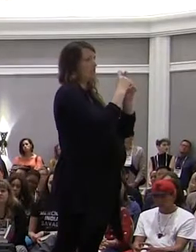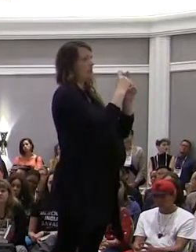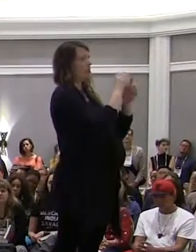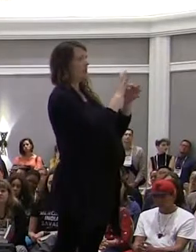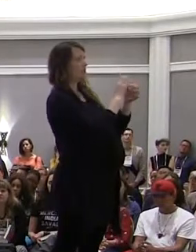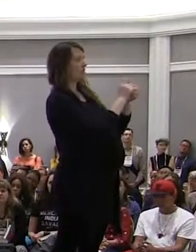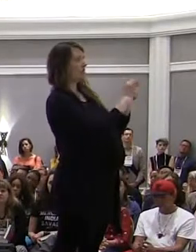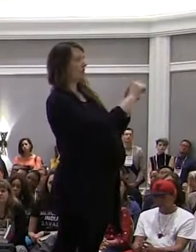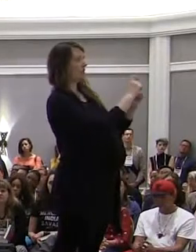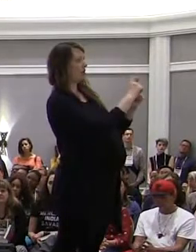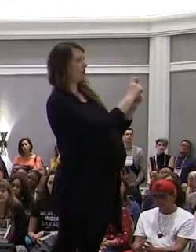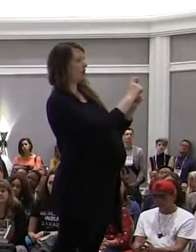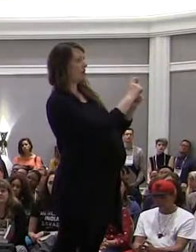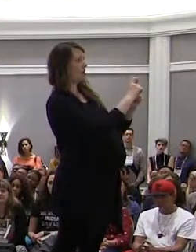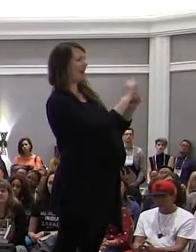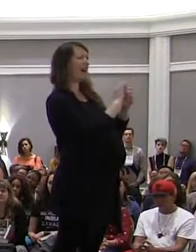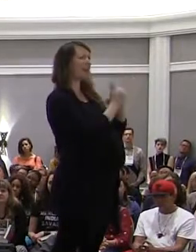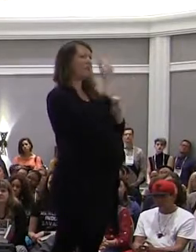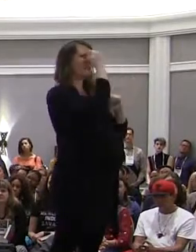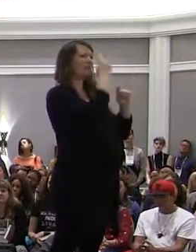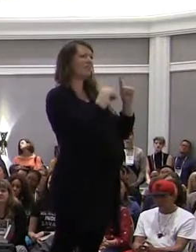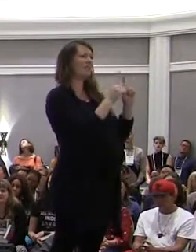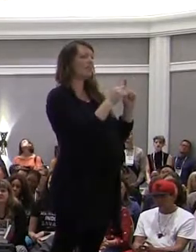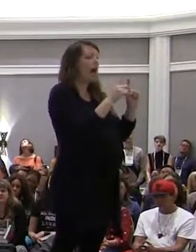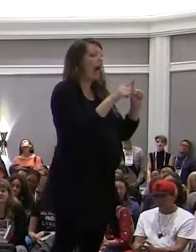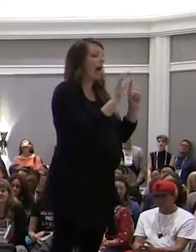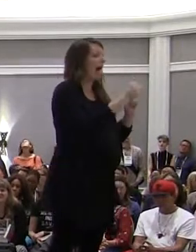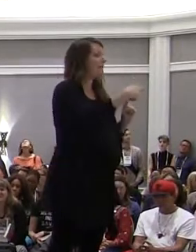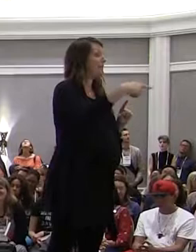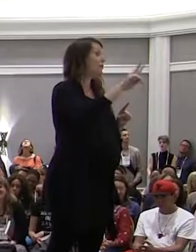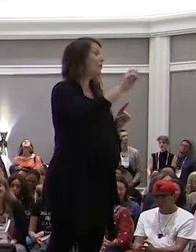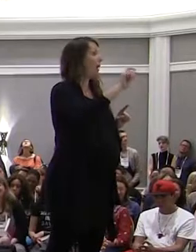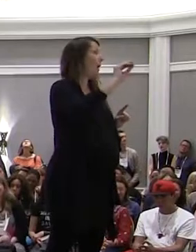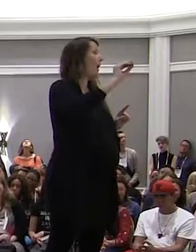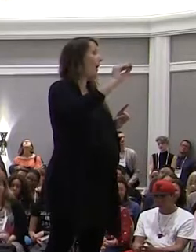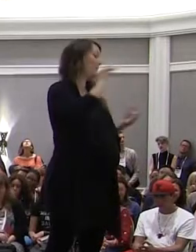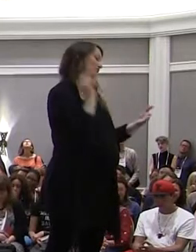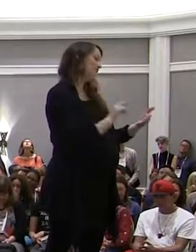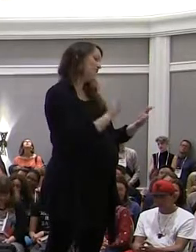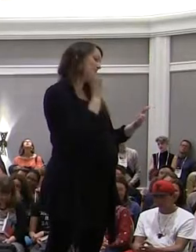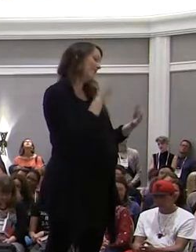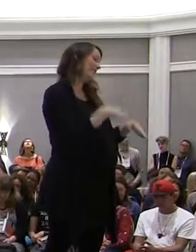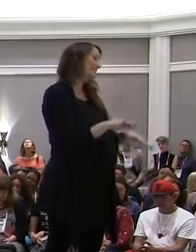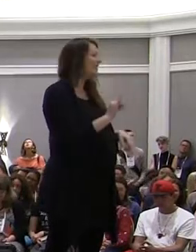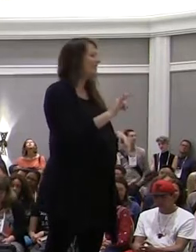It is on Conference 2.0, what you heard all about earlier. If you do not know, just ask. Right?